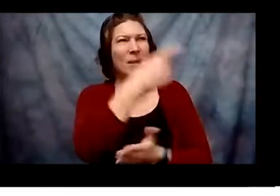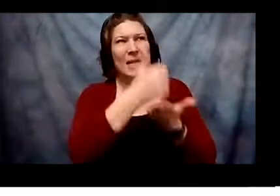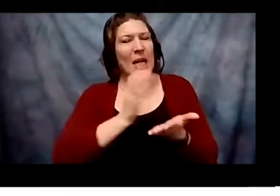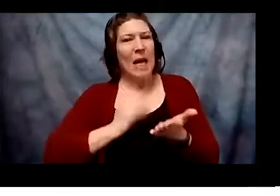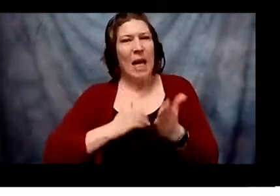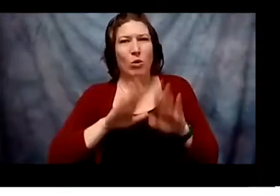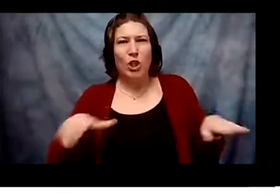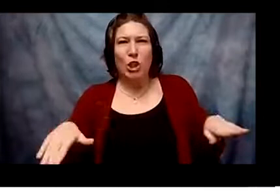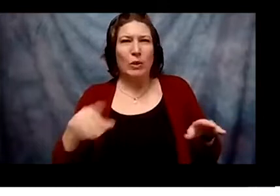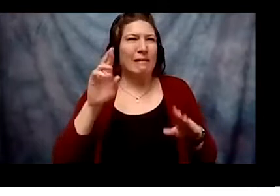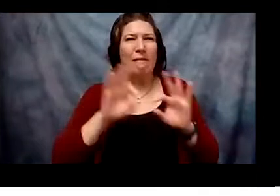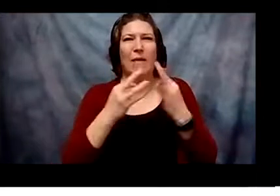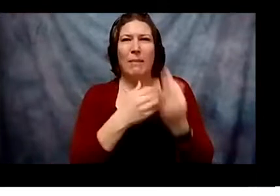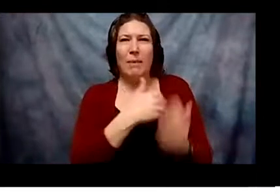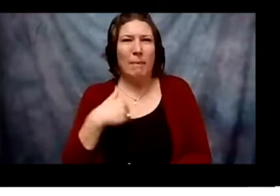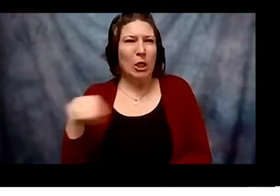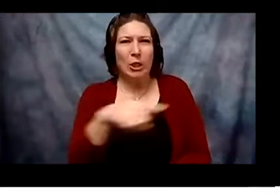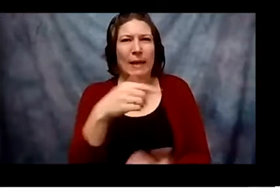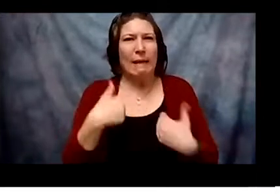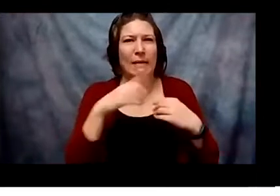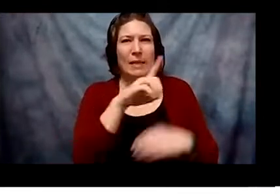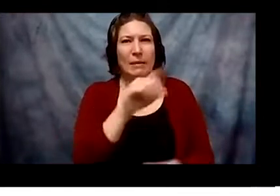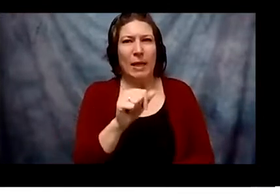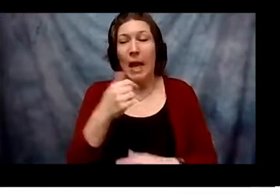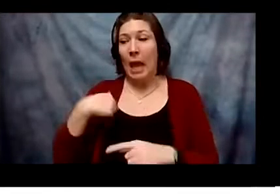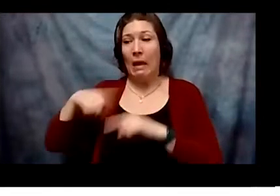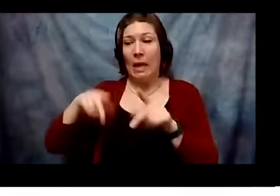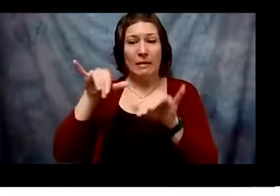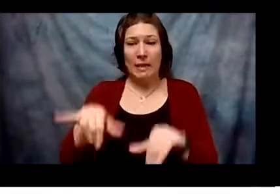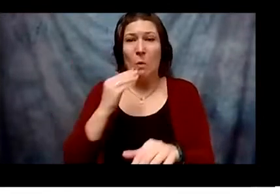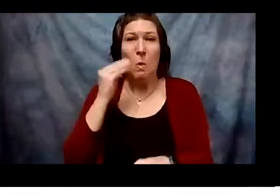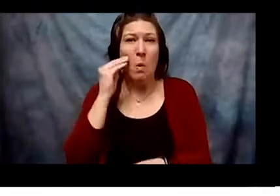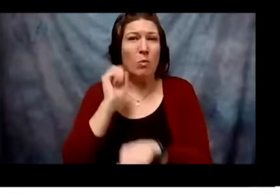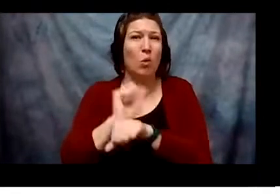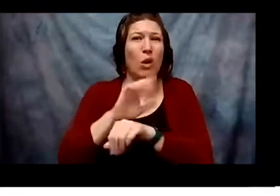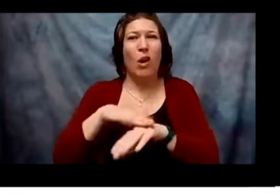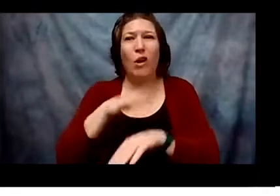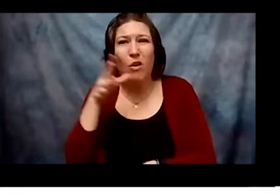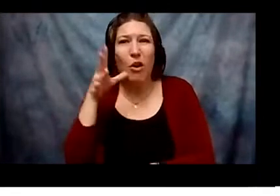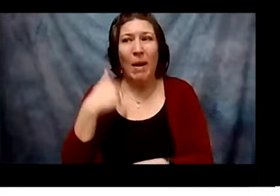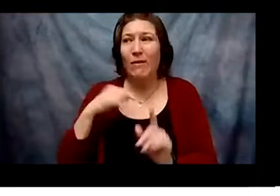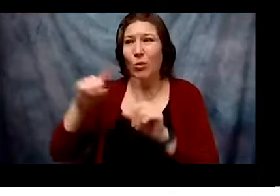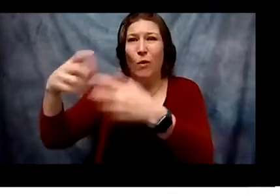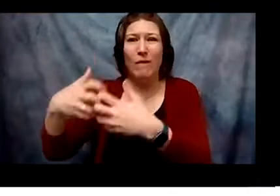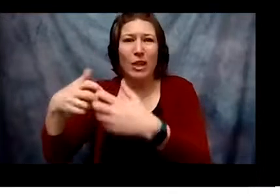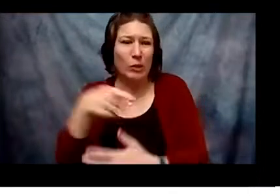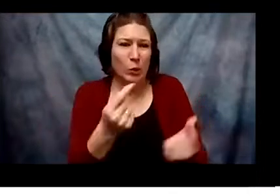family members because they could no longer stay home and work together on the family farms. From the late 1800s